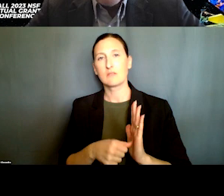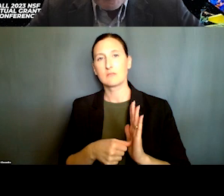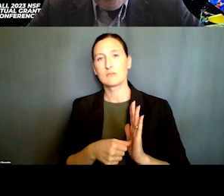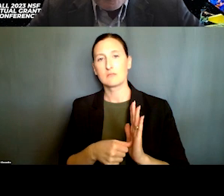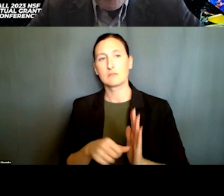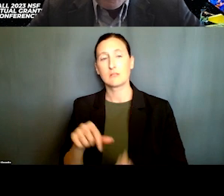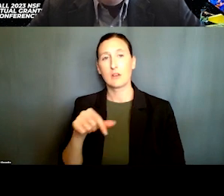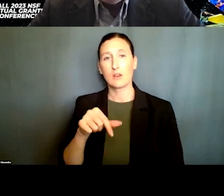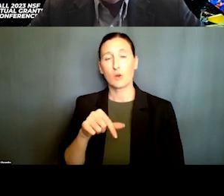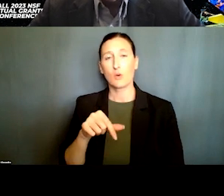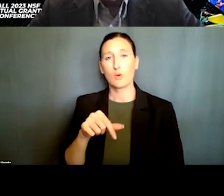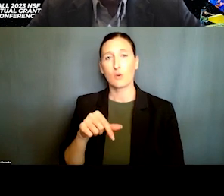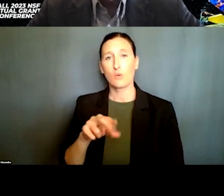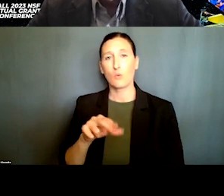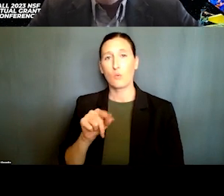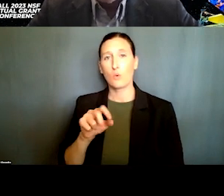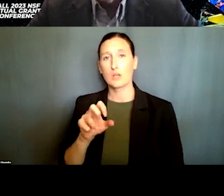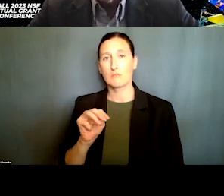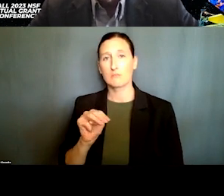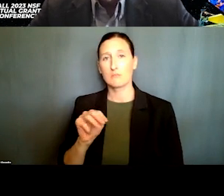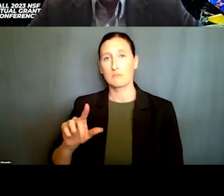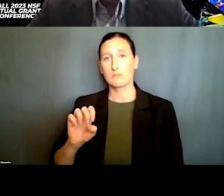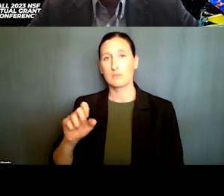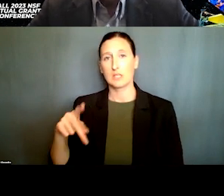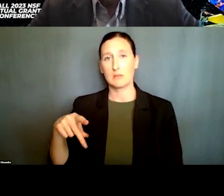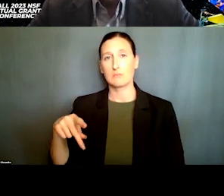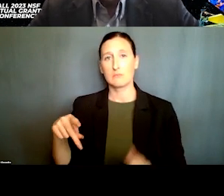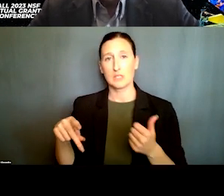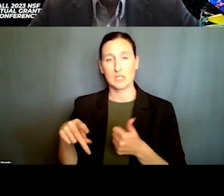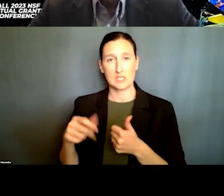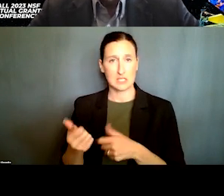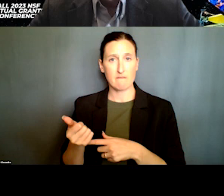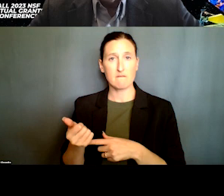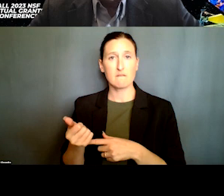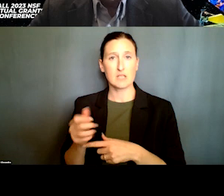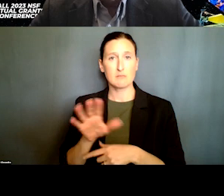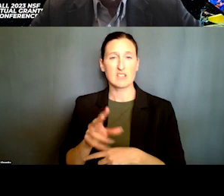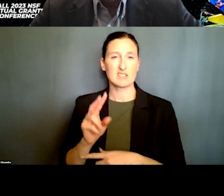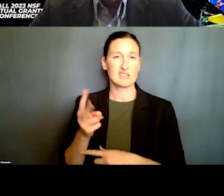the quantum leap is about the second quantum revolution.